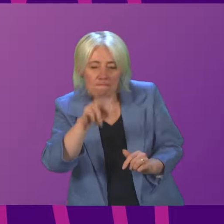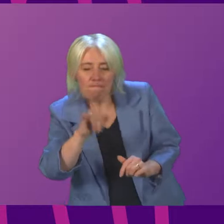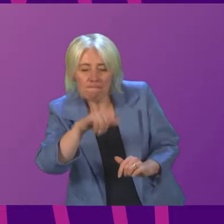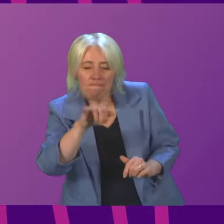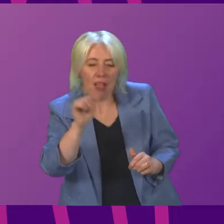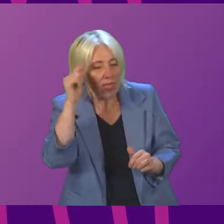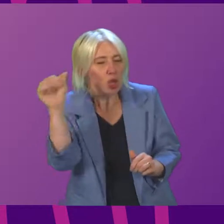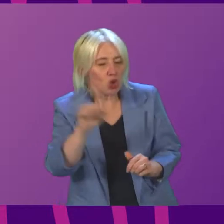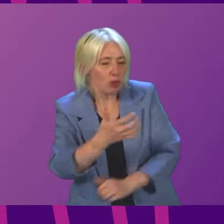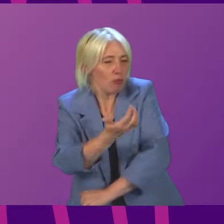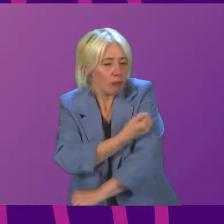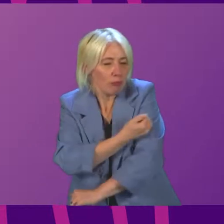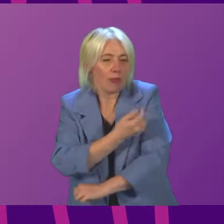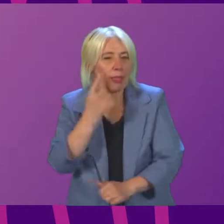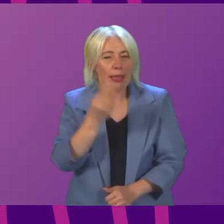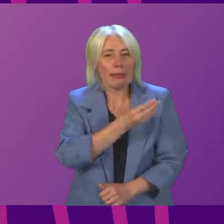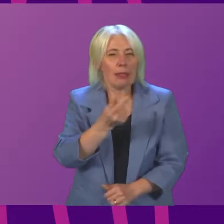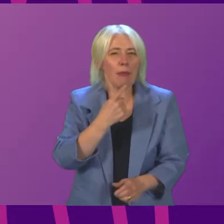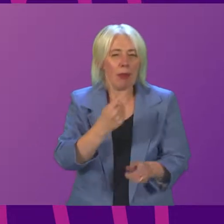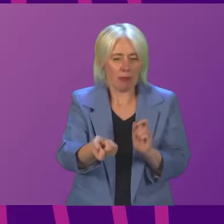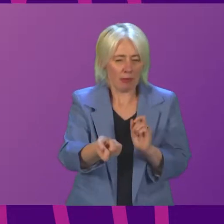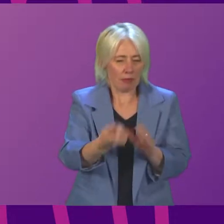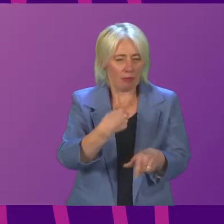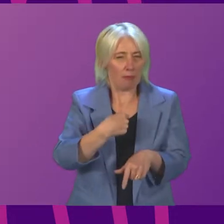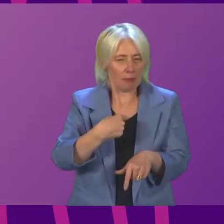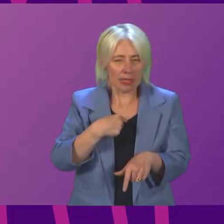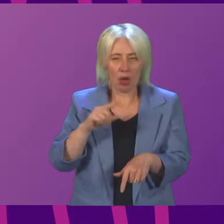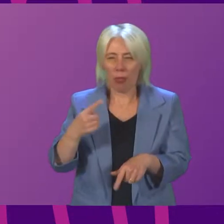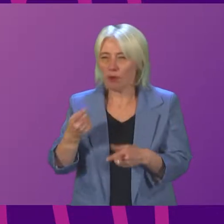Some people who have corresponded with me and the First Minister have suggested that we could